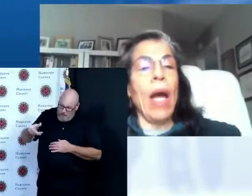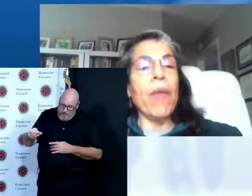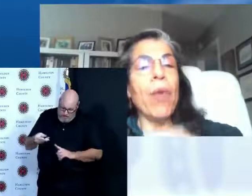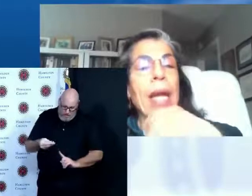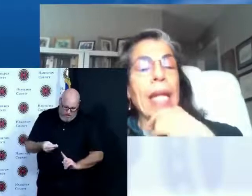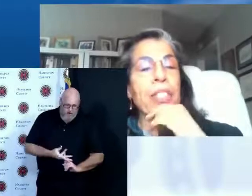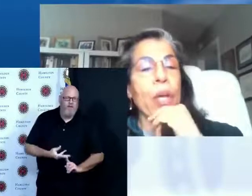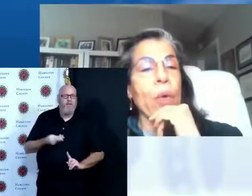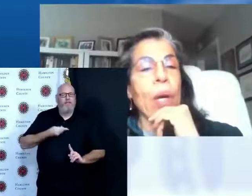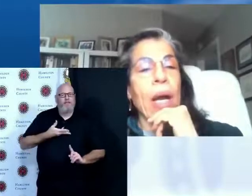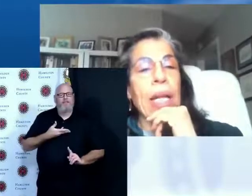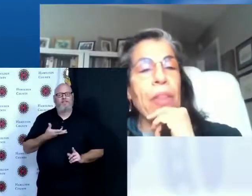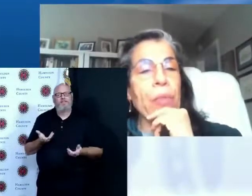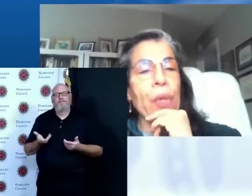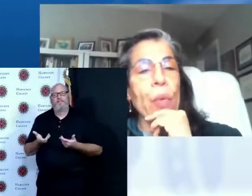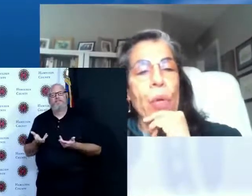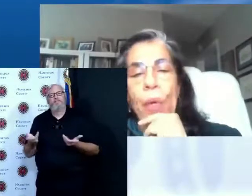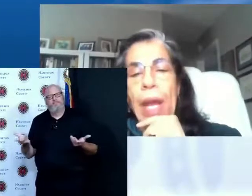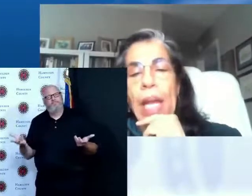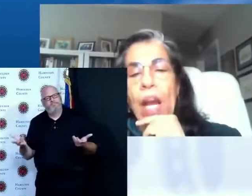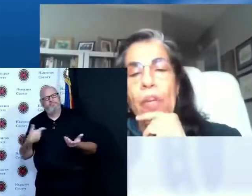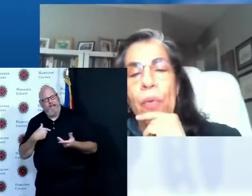right and so either for you or Greg are you